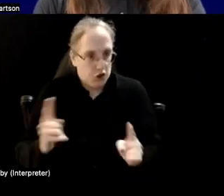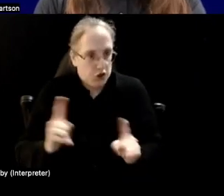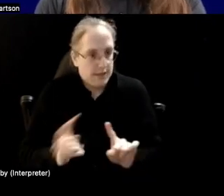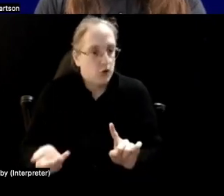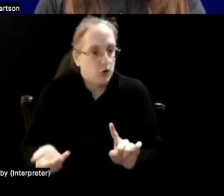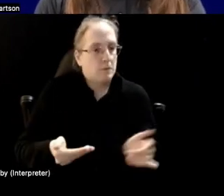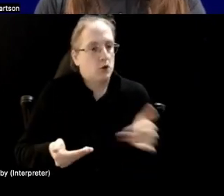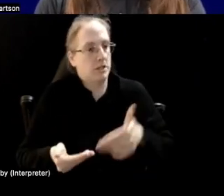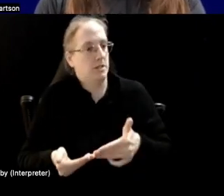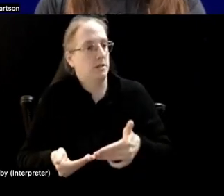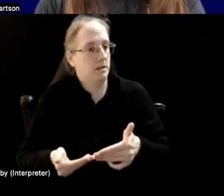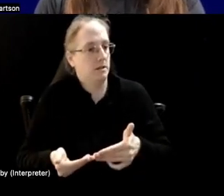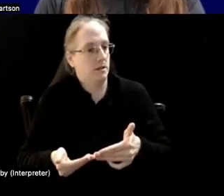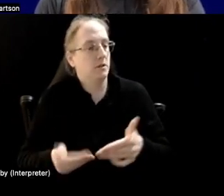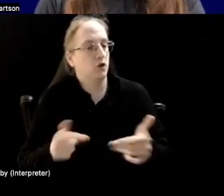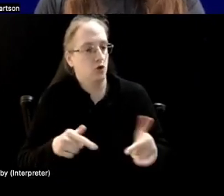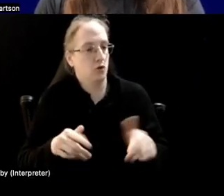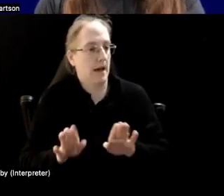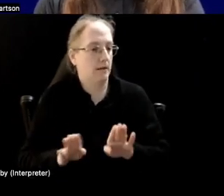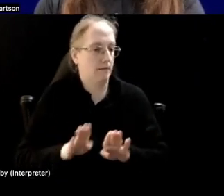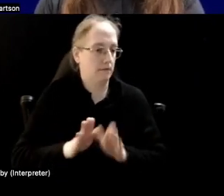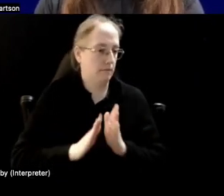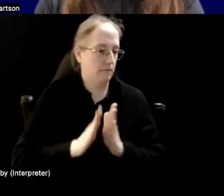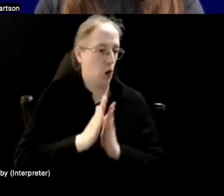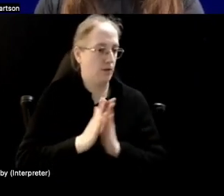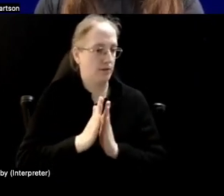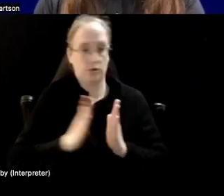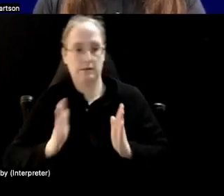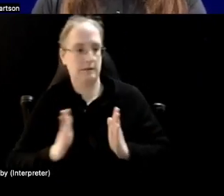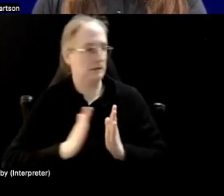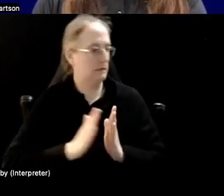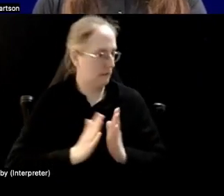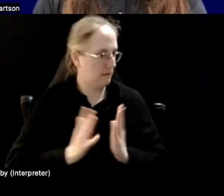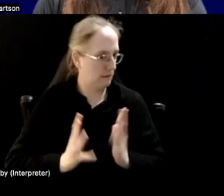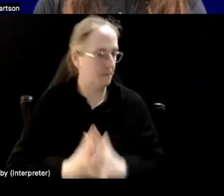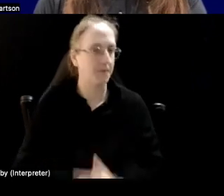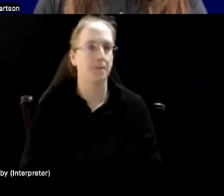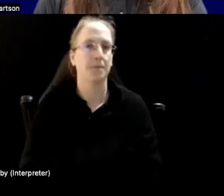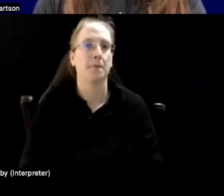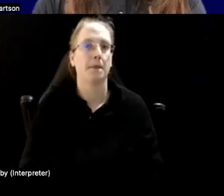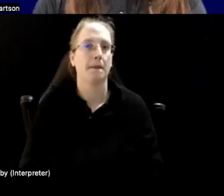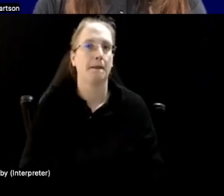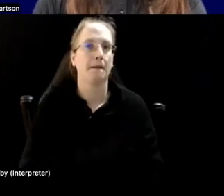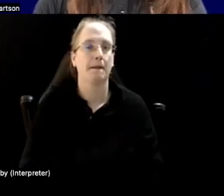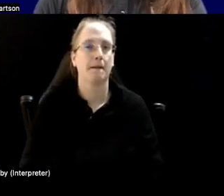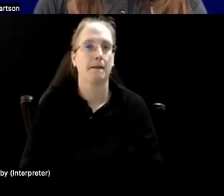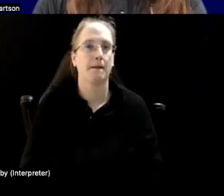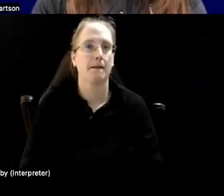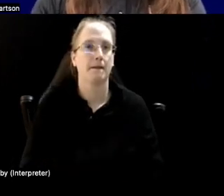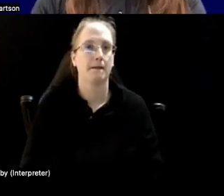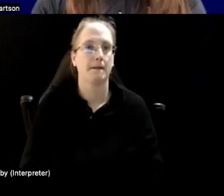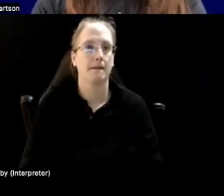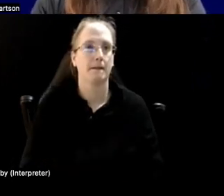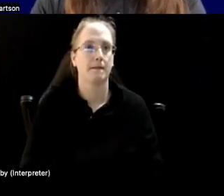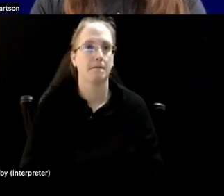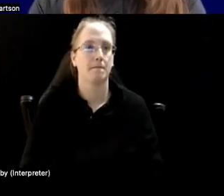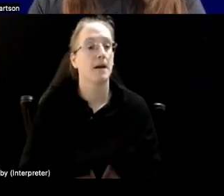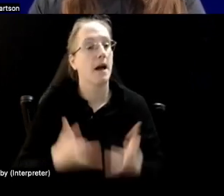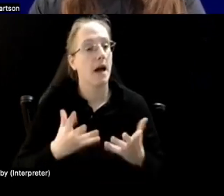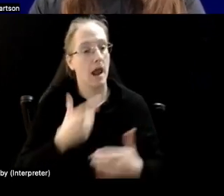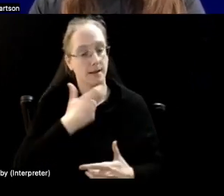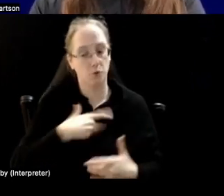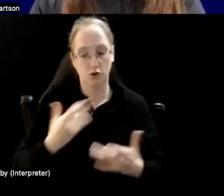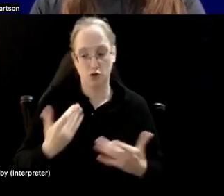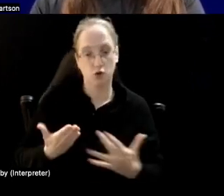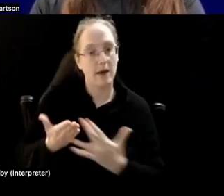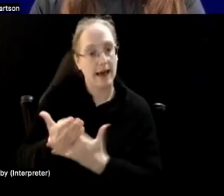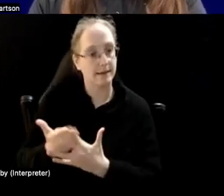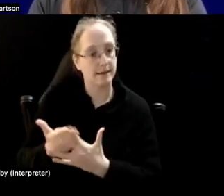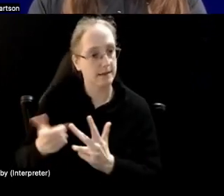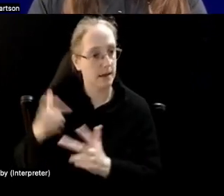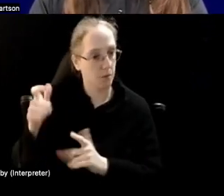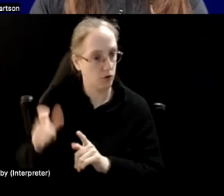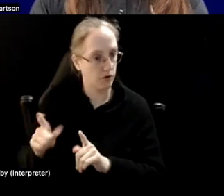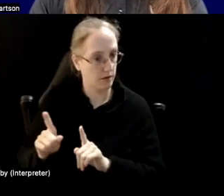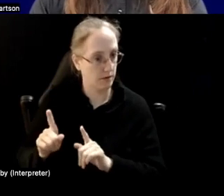to that level of closeness or distance, and they do that to give them access to the other person.